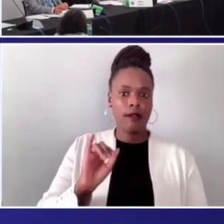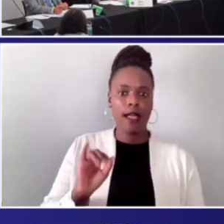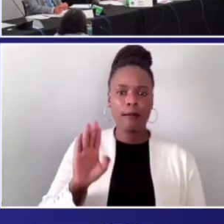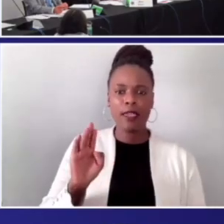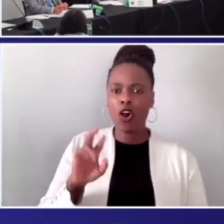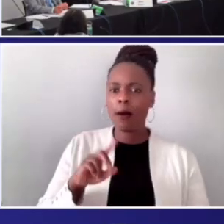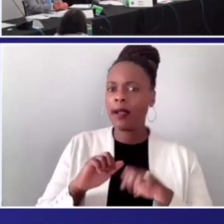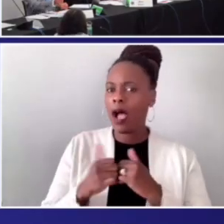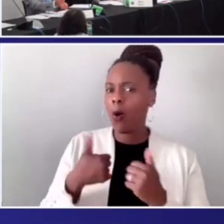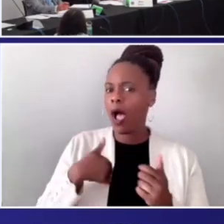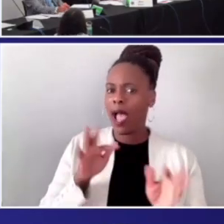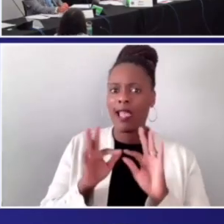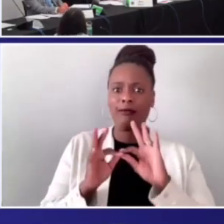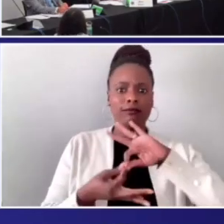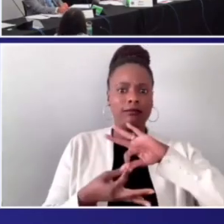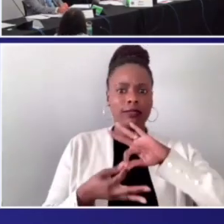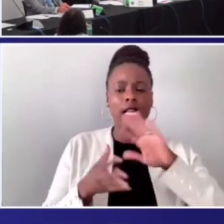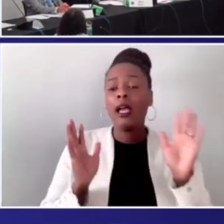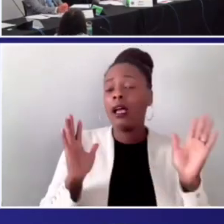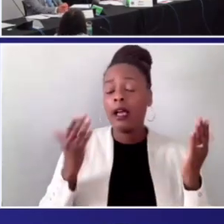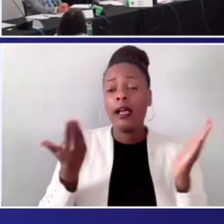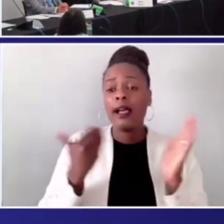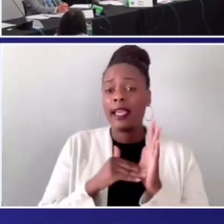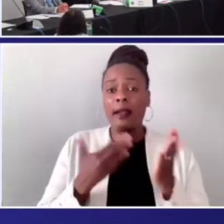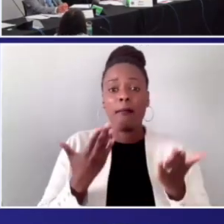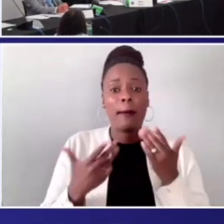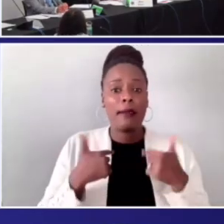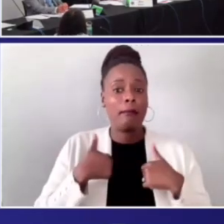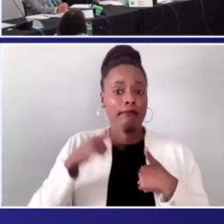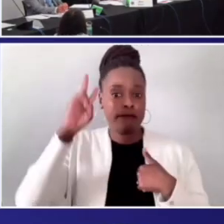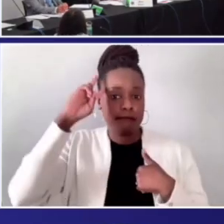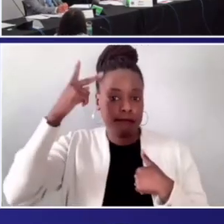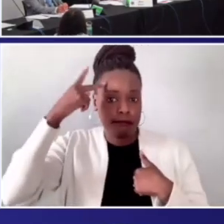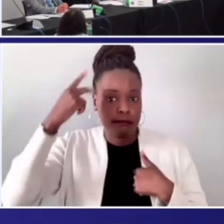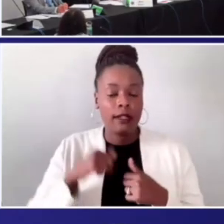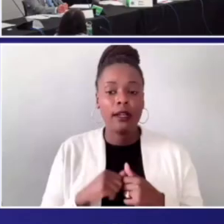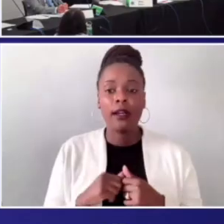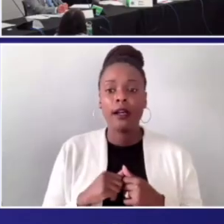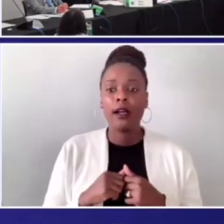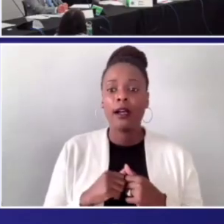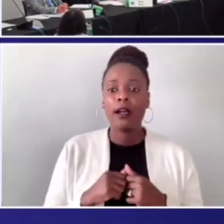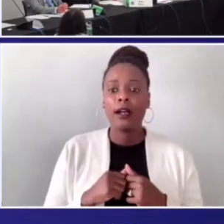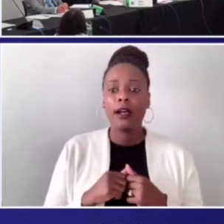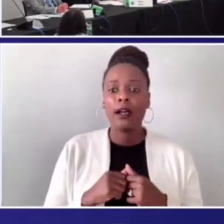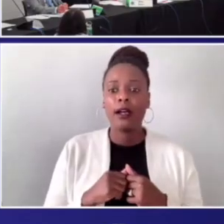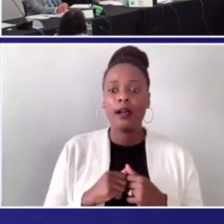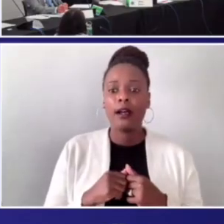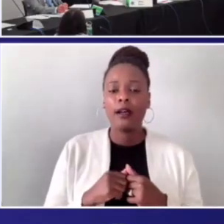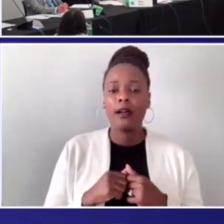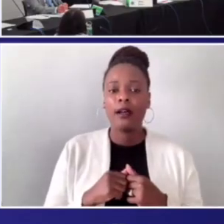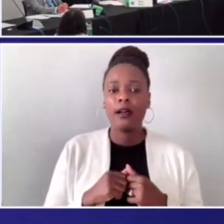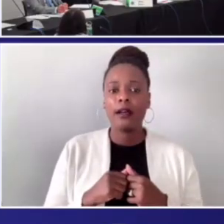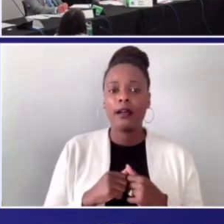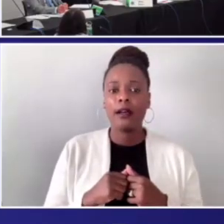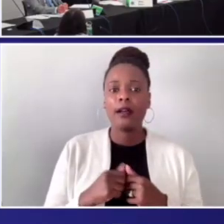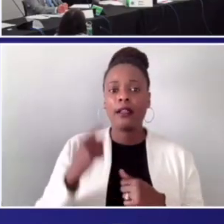and again, I, I might be misunderstanding it, is that in interest accrual --